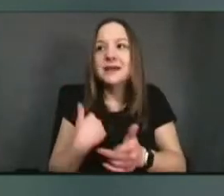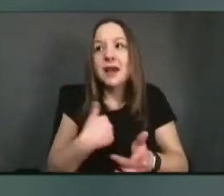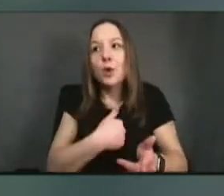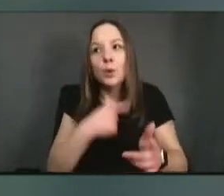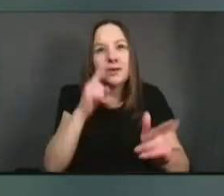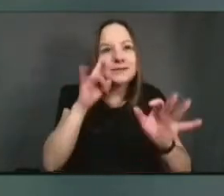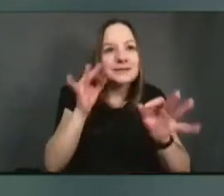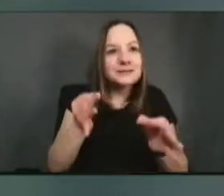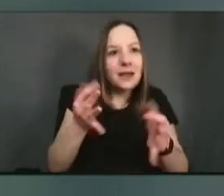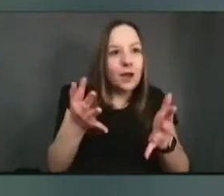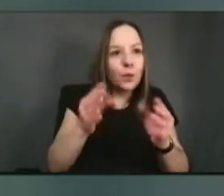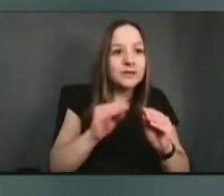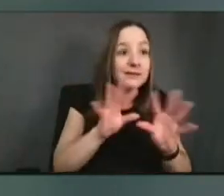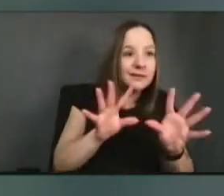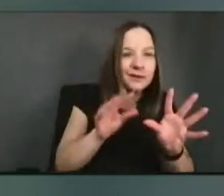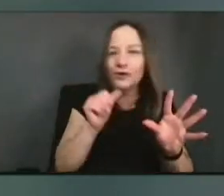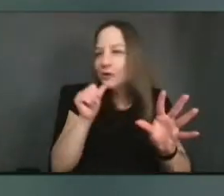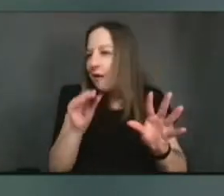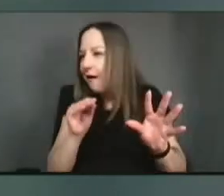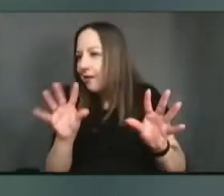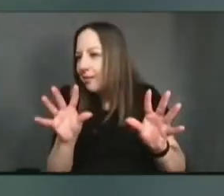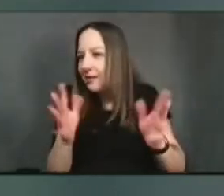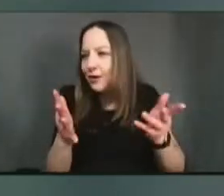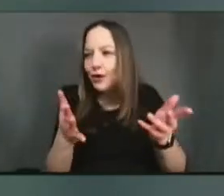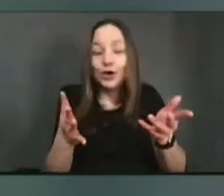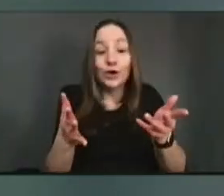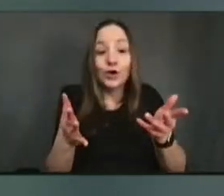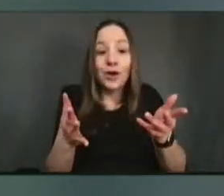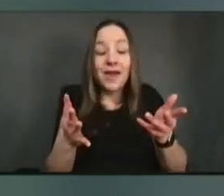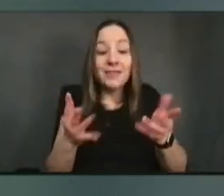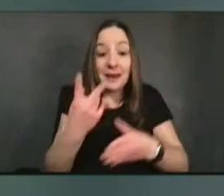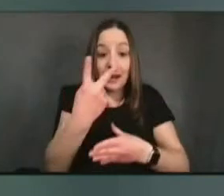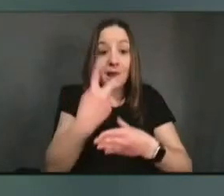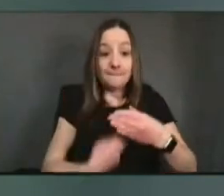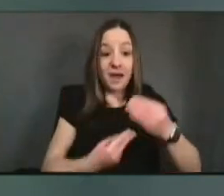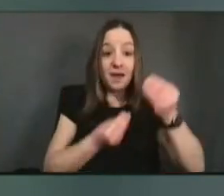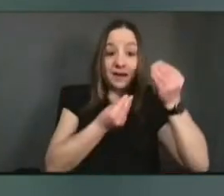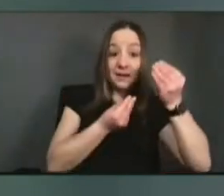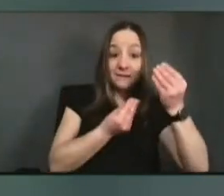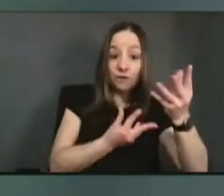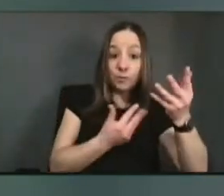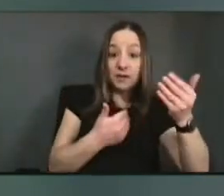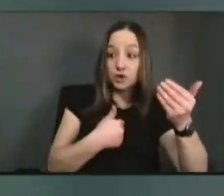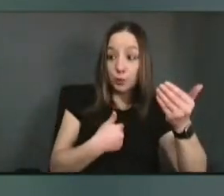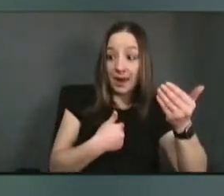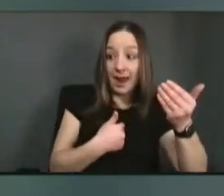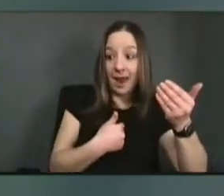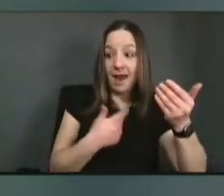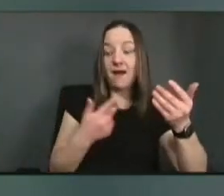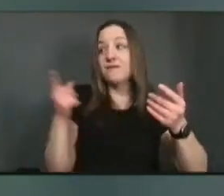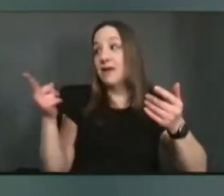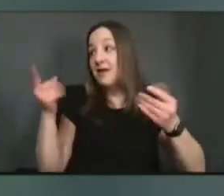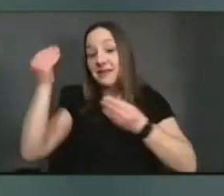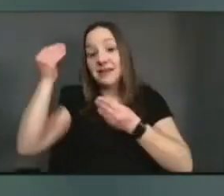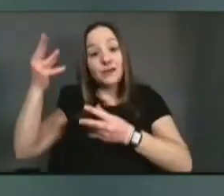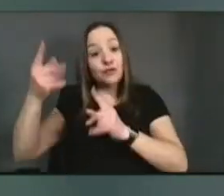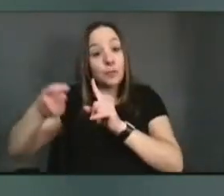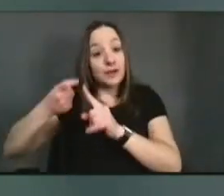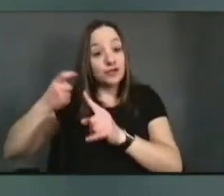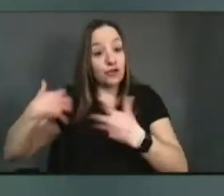then has to be translated locally. Are not clear and work with the information that we do